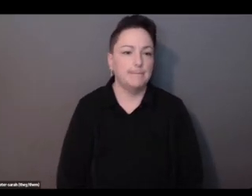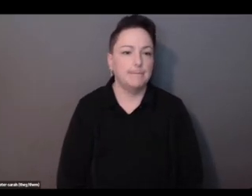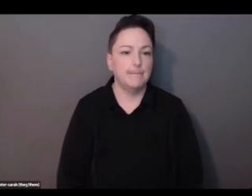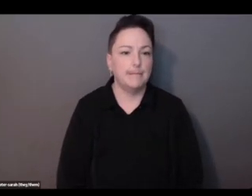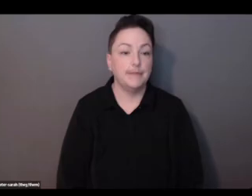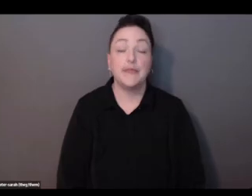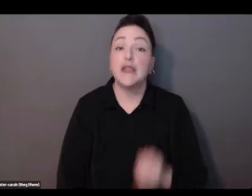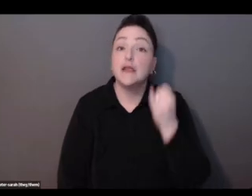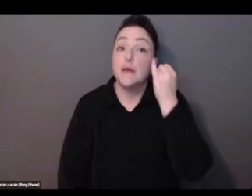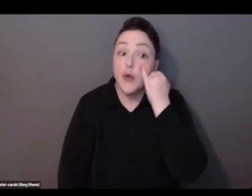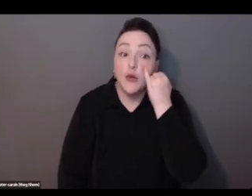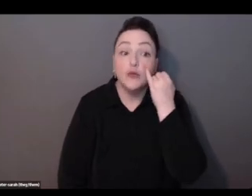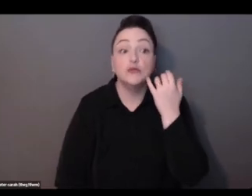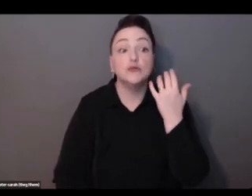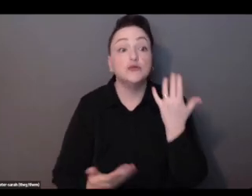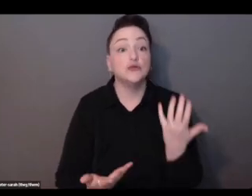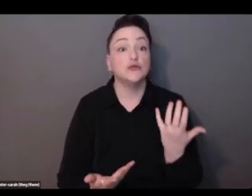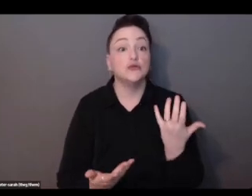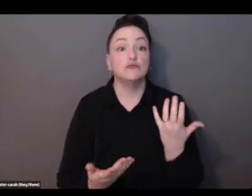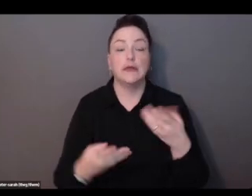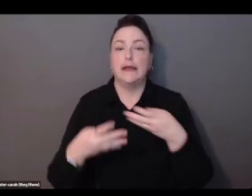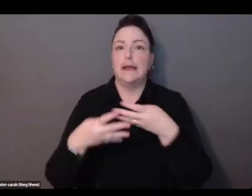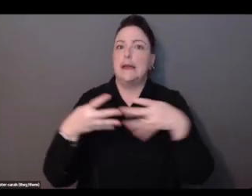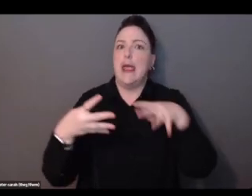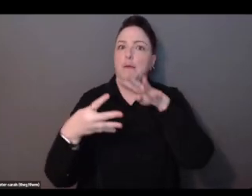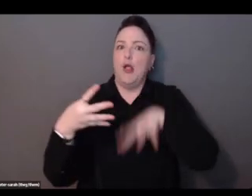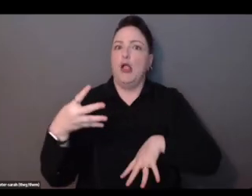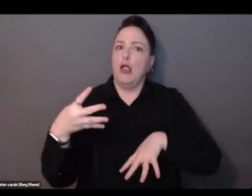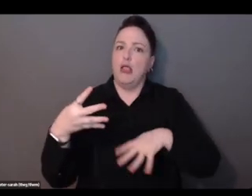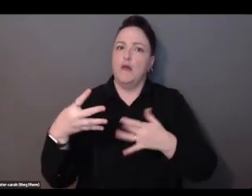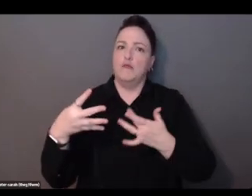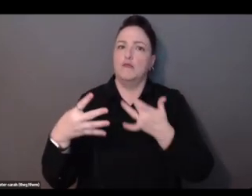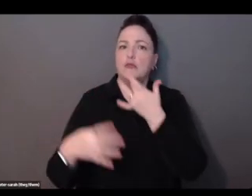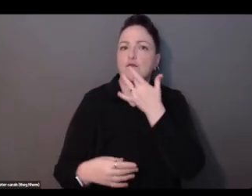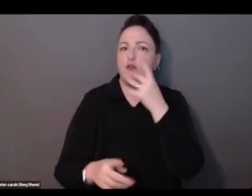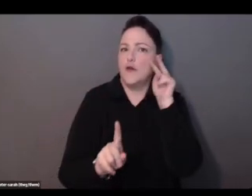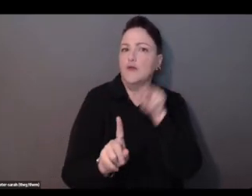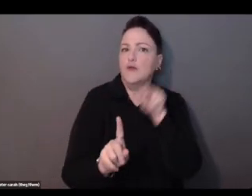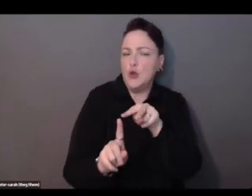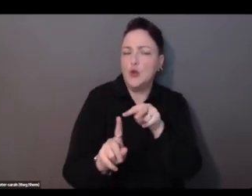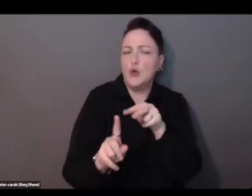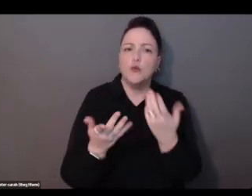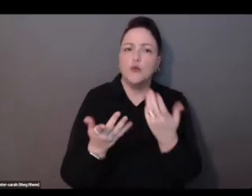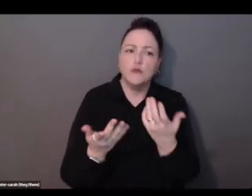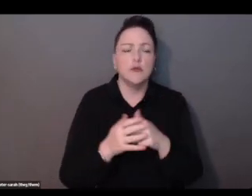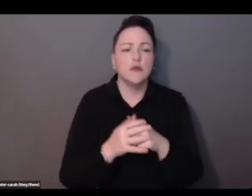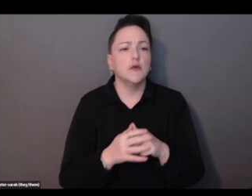to look at tables if that's more accessible for you or if you're maybe more interested in some of the specific numbers,